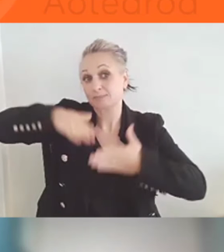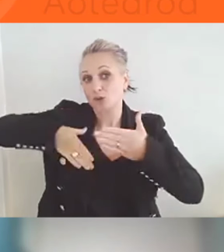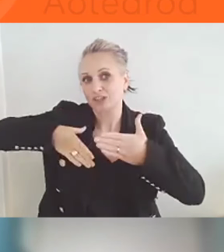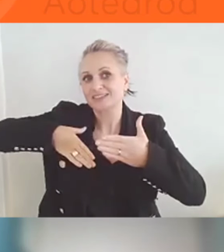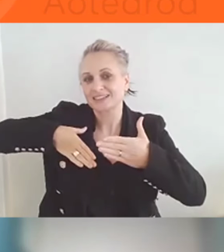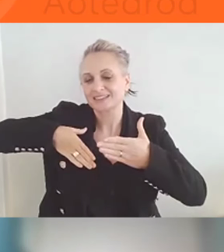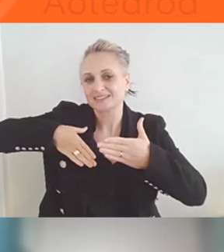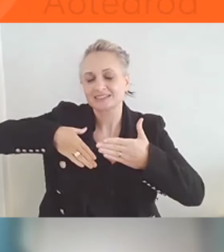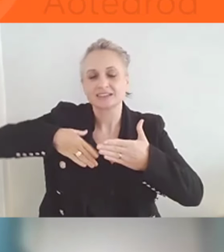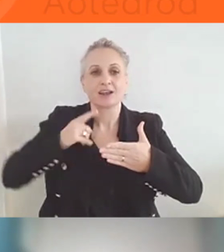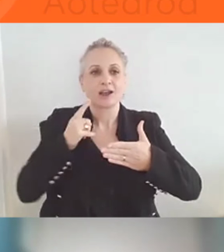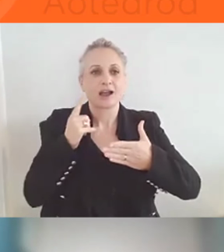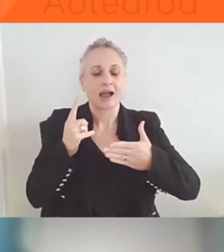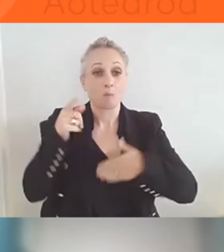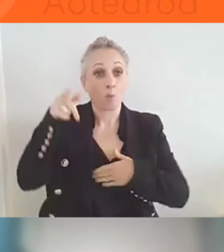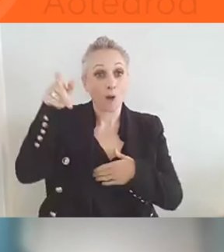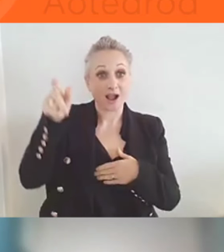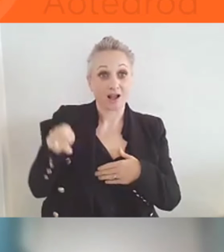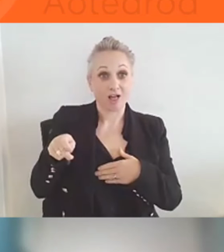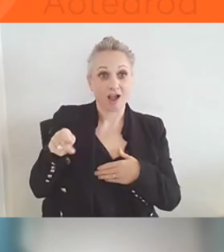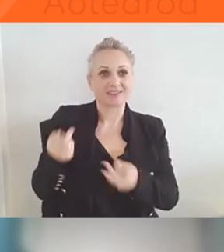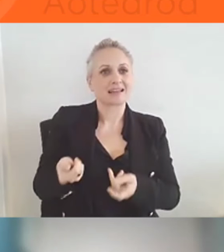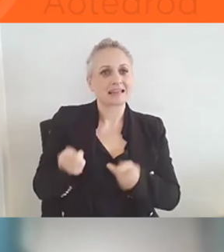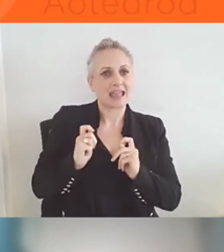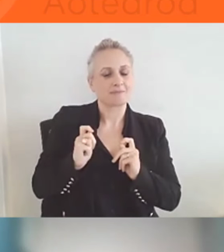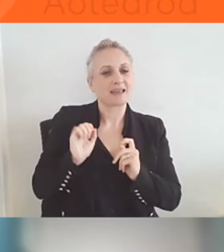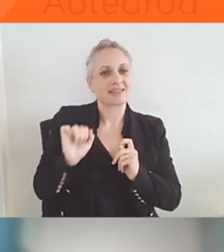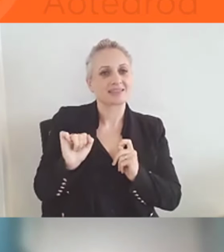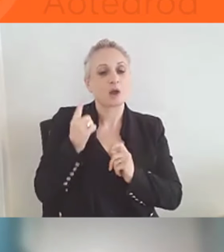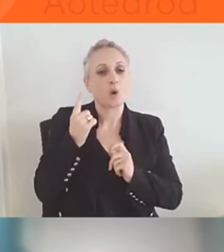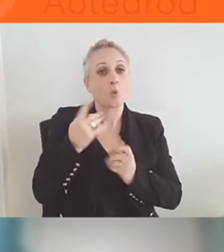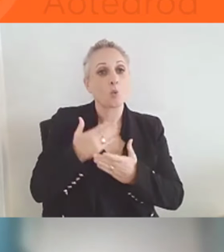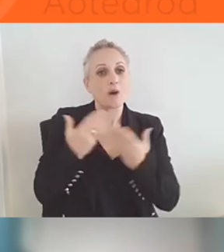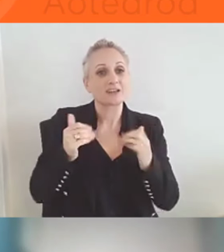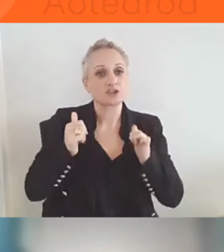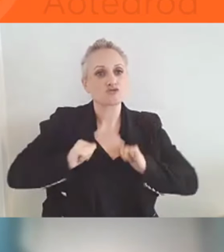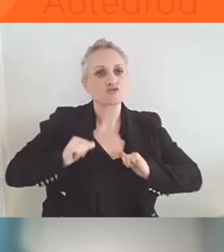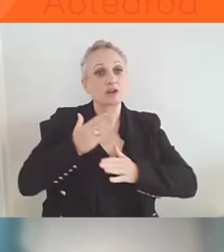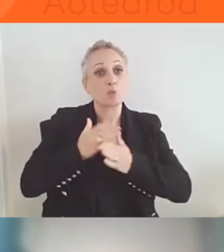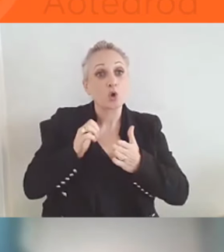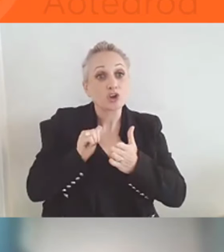their training workshops in Fiji actually recently and it was amazing.